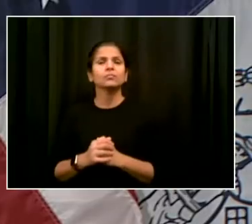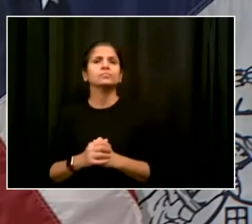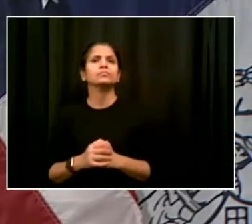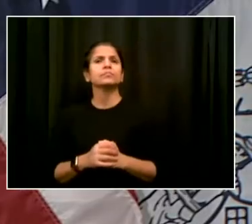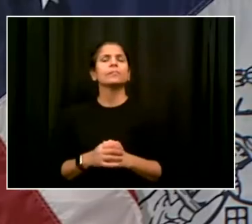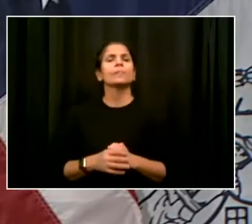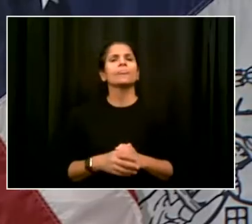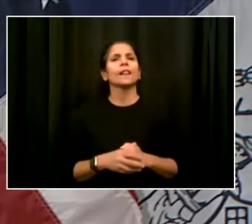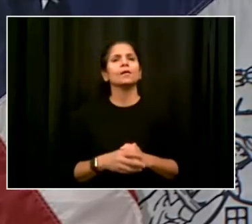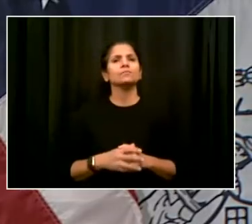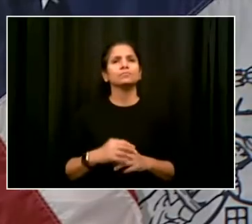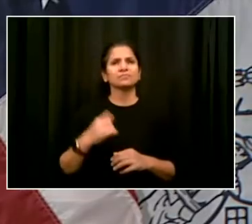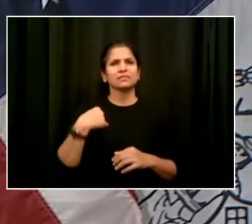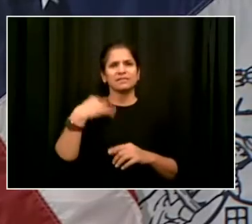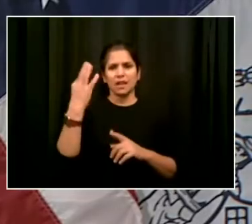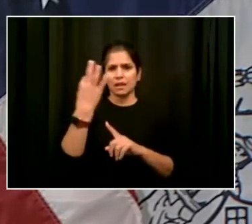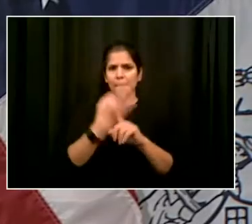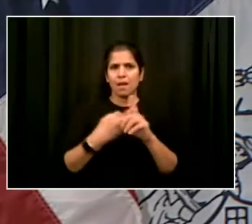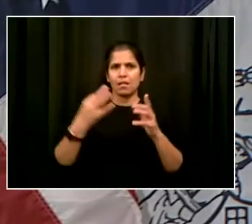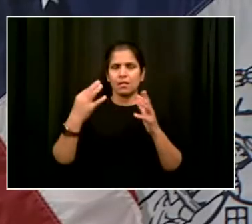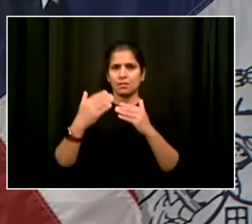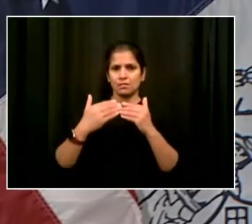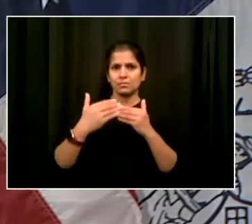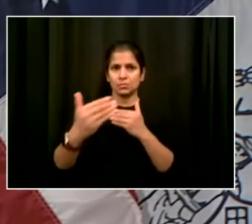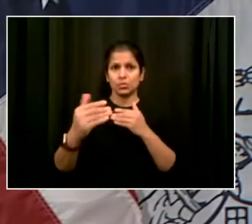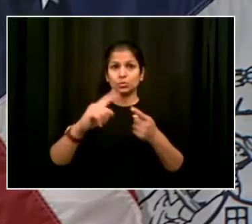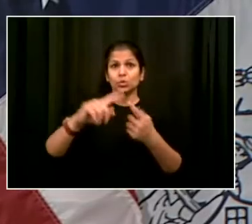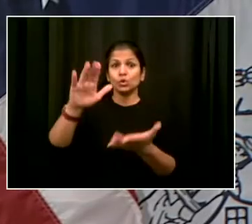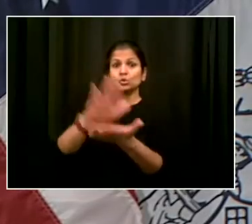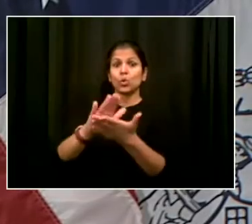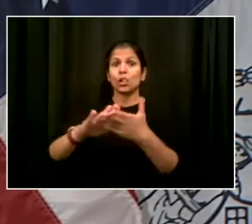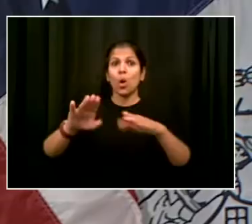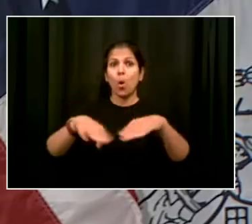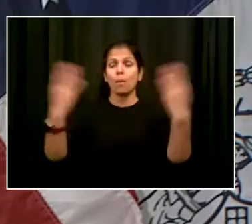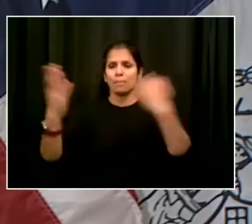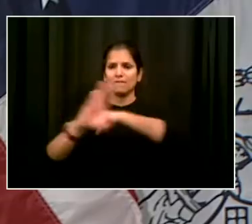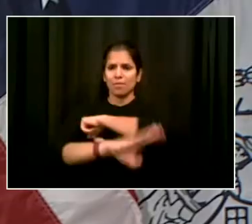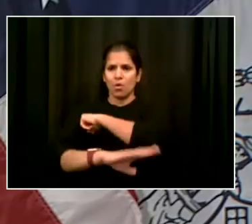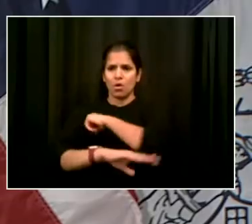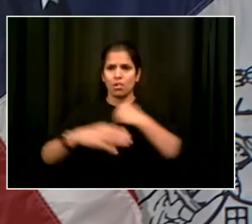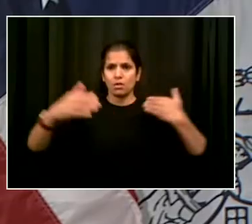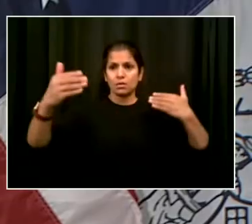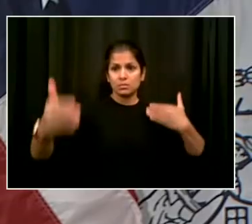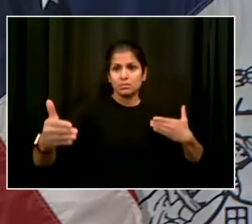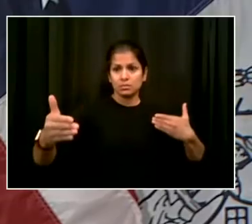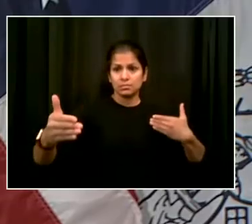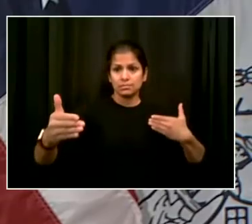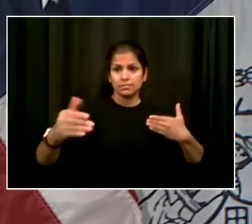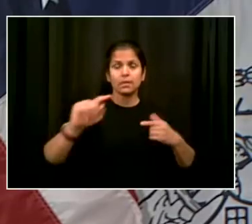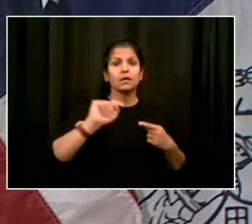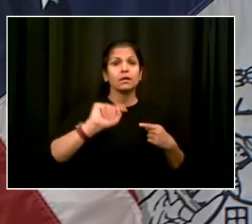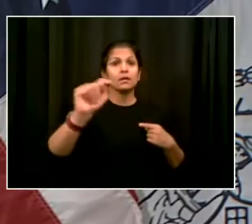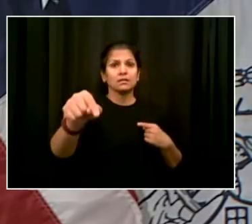BUILD OUT THIS PLAN, NINE MONTHS BASICALLY UNTIL THE OPENING OF